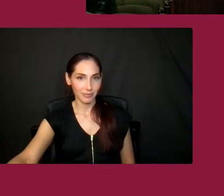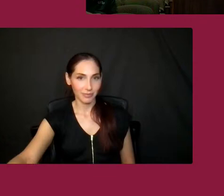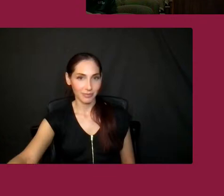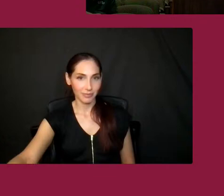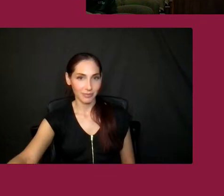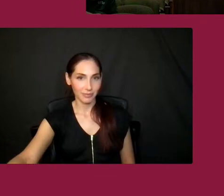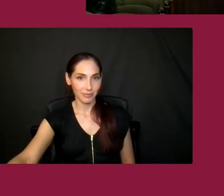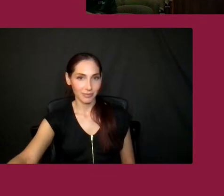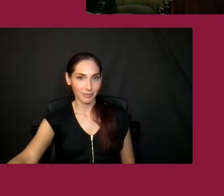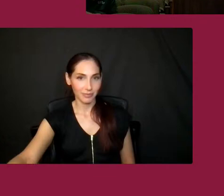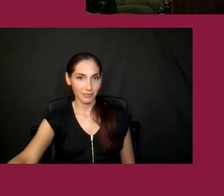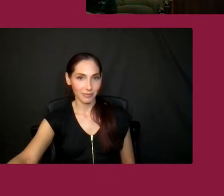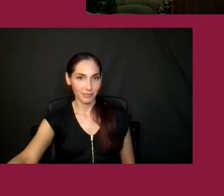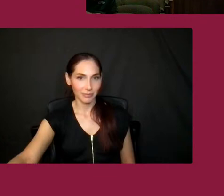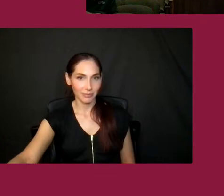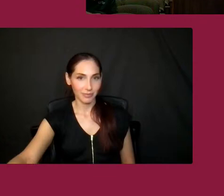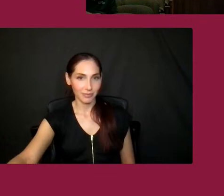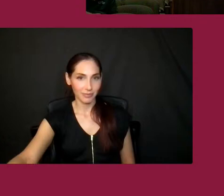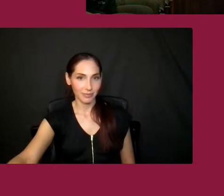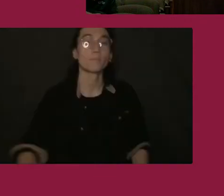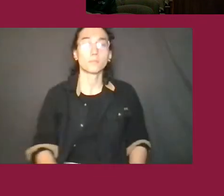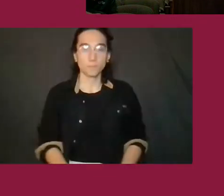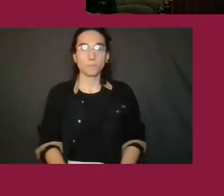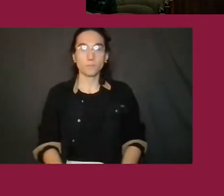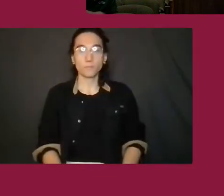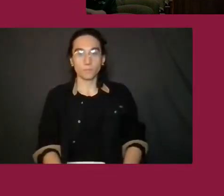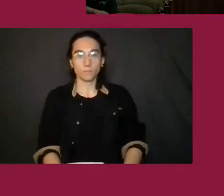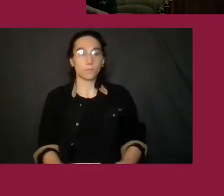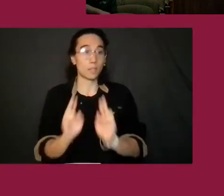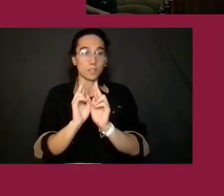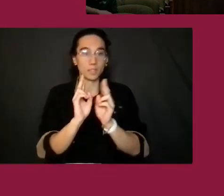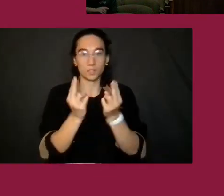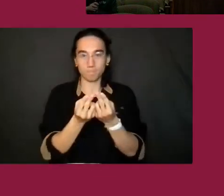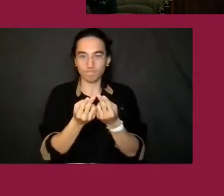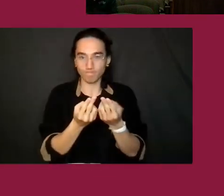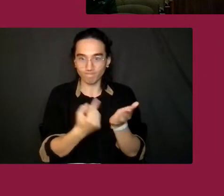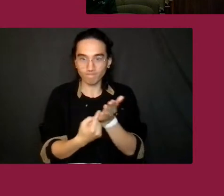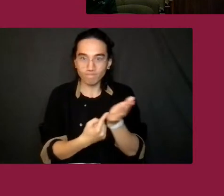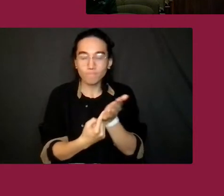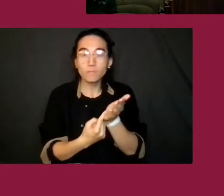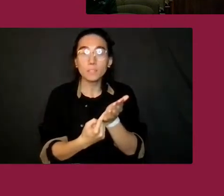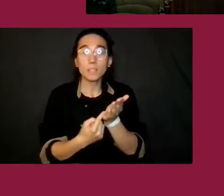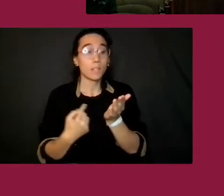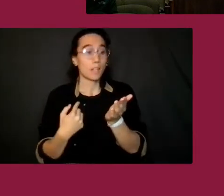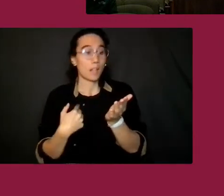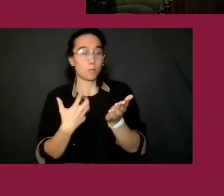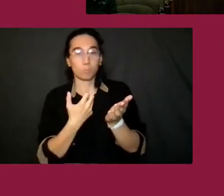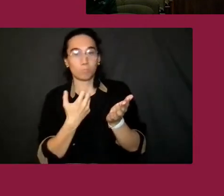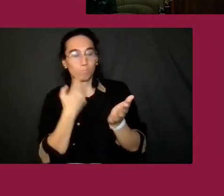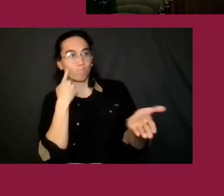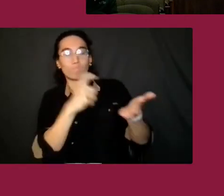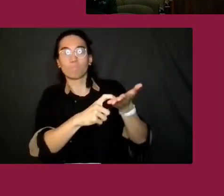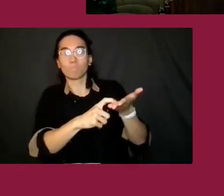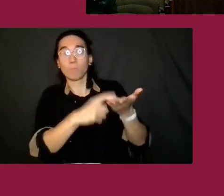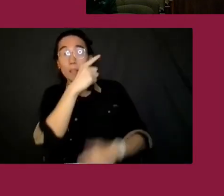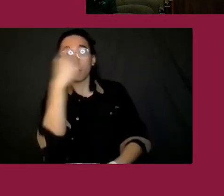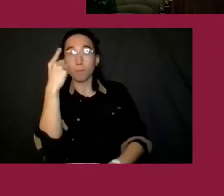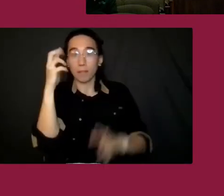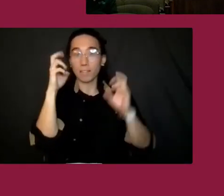Good evening again. Um, I wanted to congratulate the Black Educator Excellence Award nominees